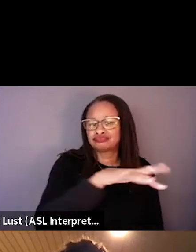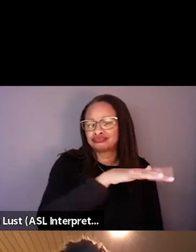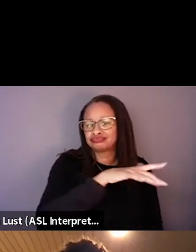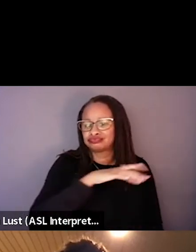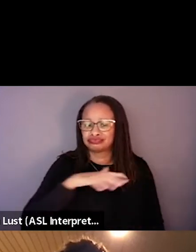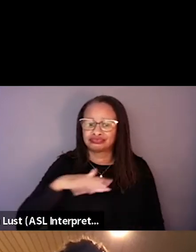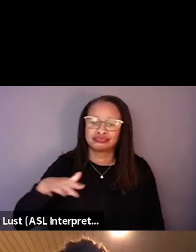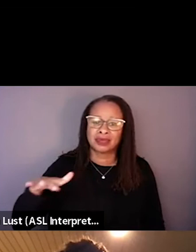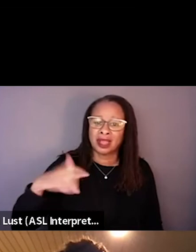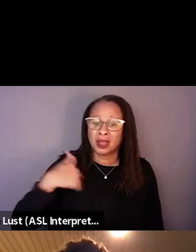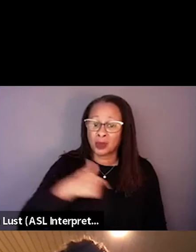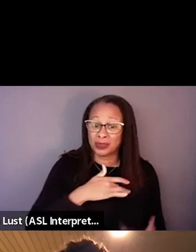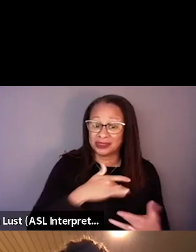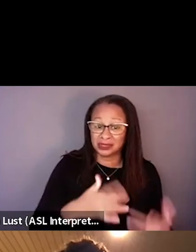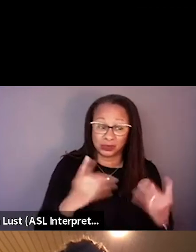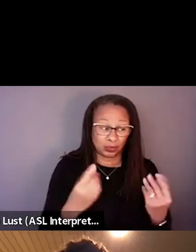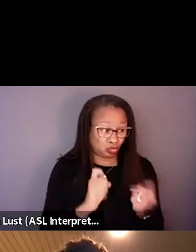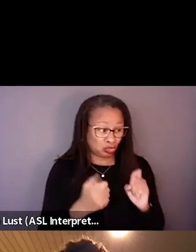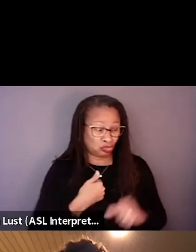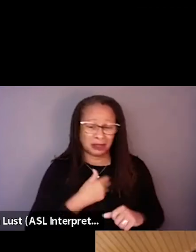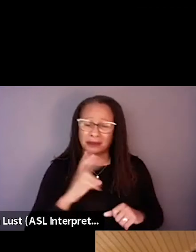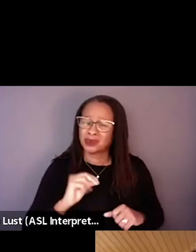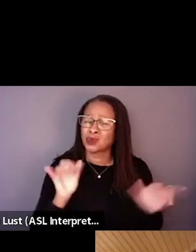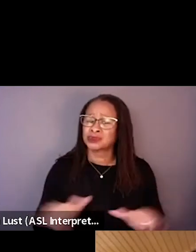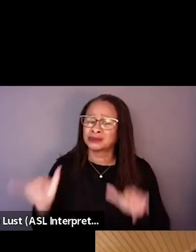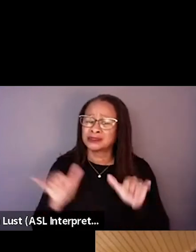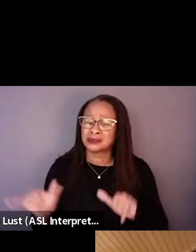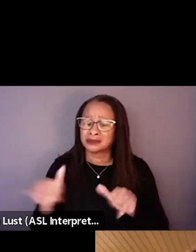and you know, but when we watched the film, it, it was,